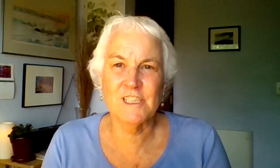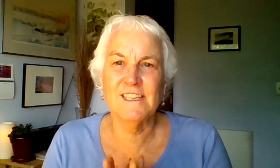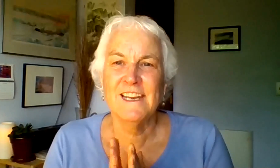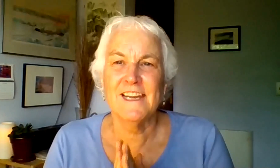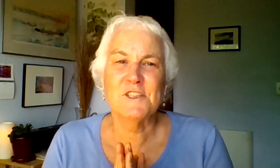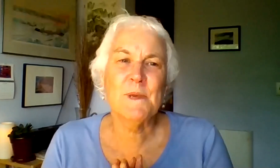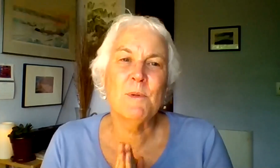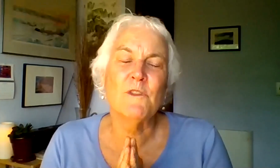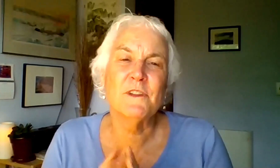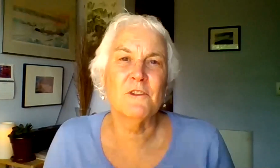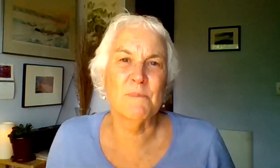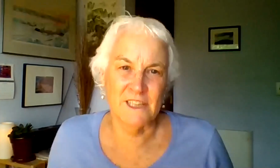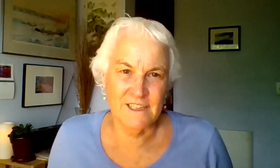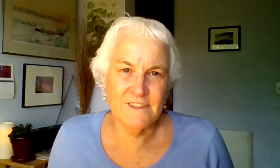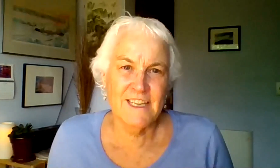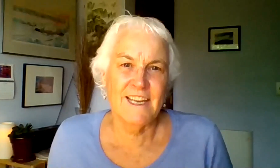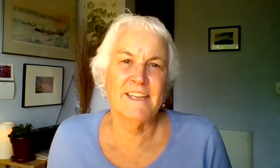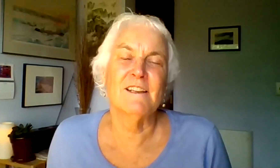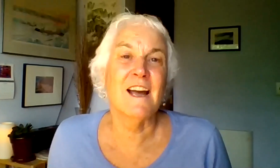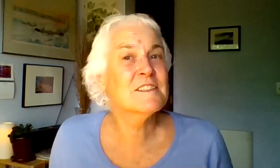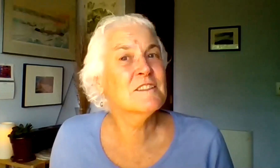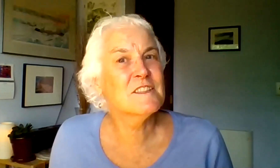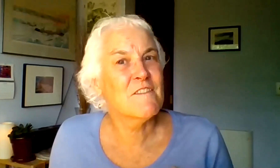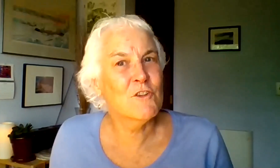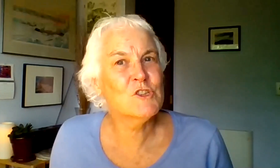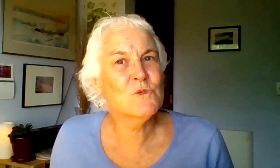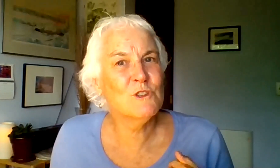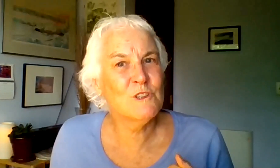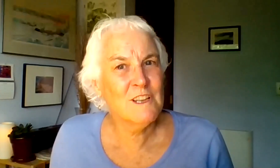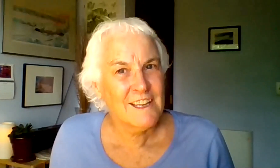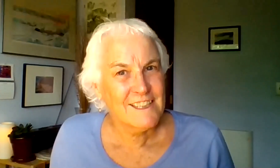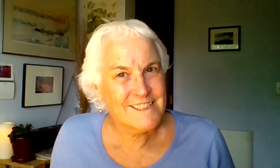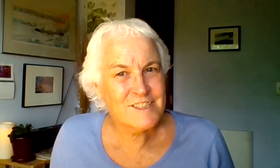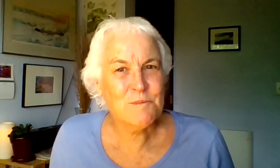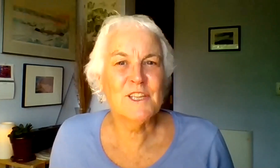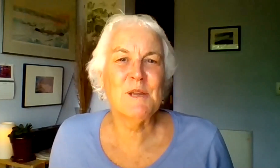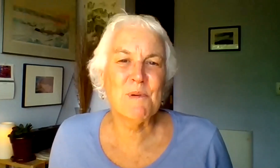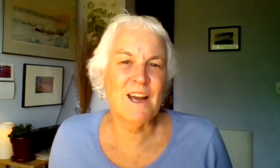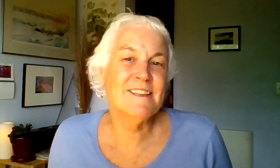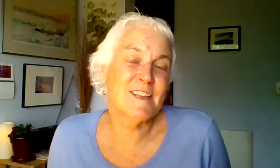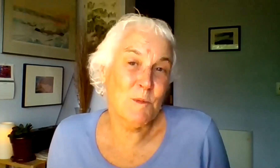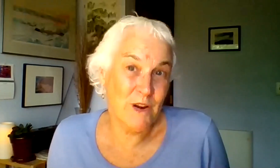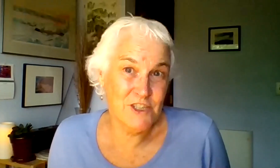congress. We're here to celebrate that act and to celebrate